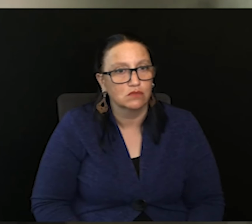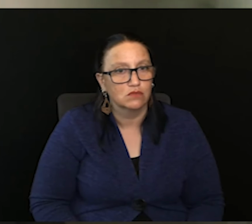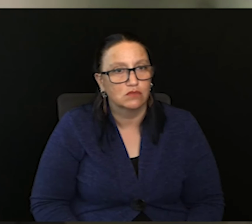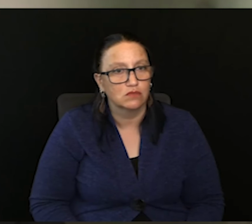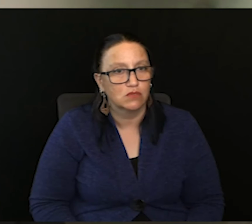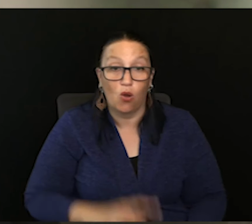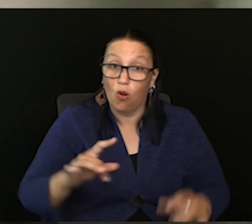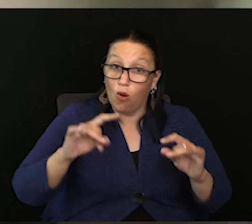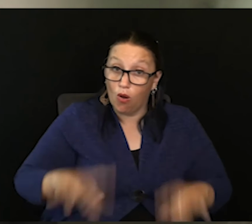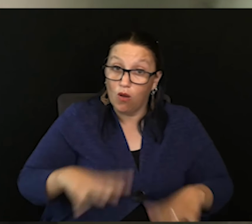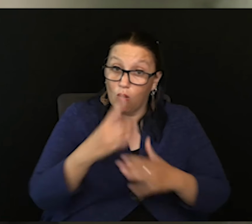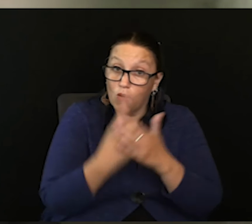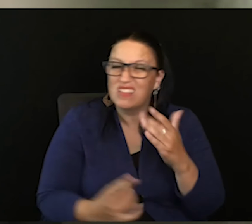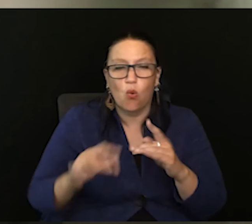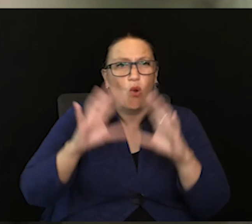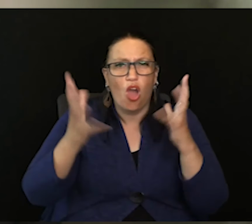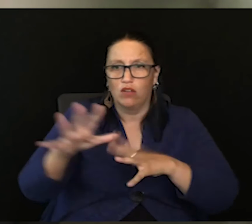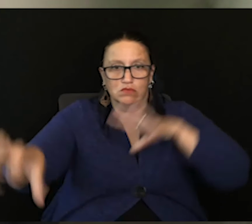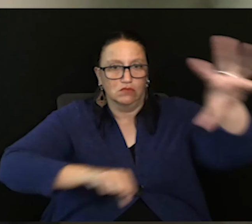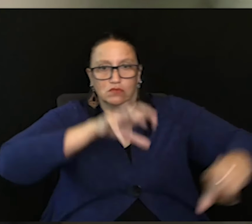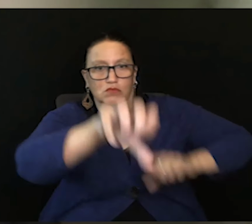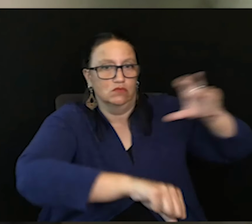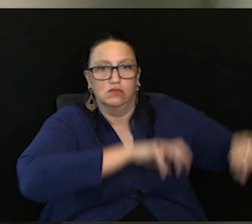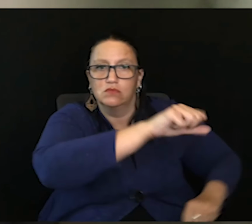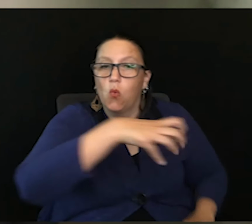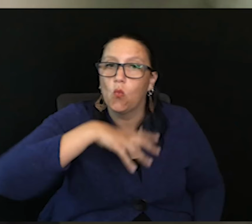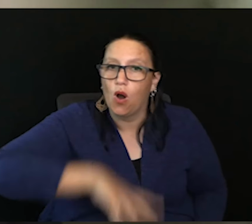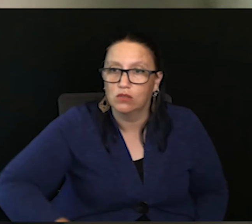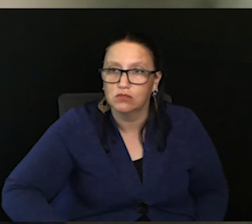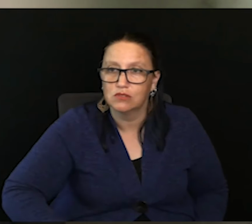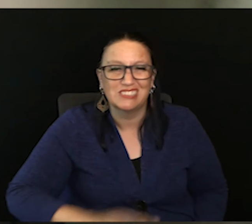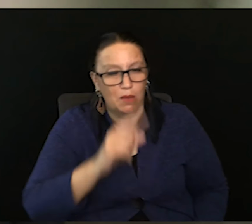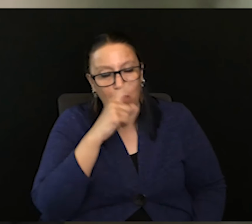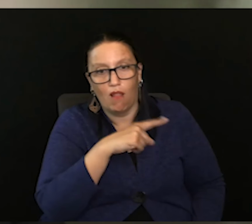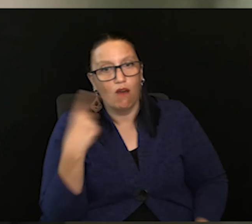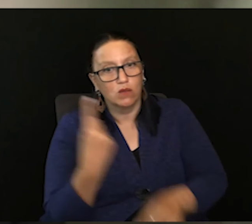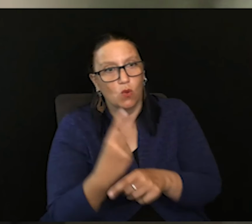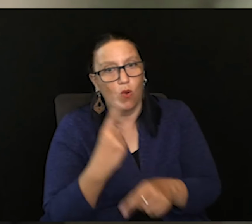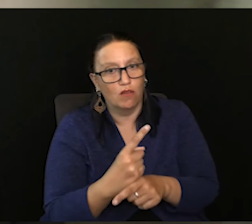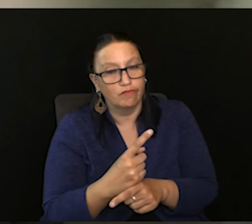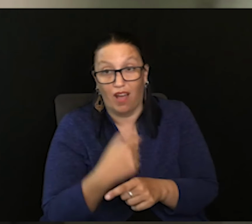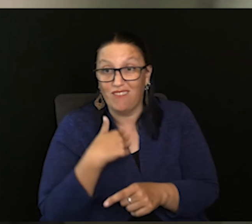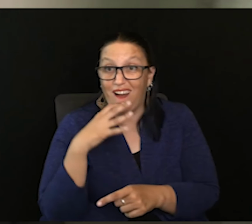an impact not just in Australia, but around the world. But as a consequence of these false claims,